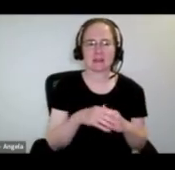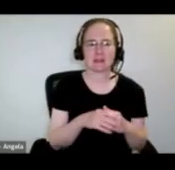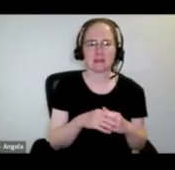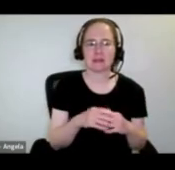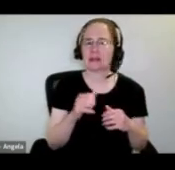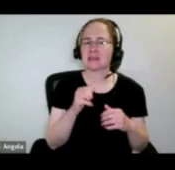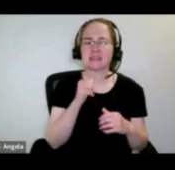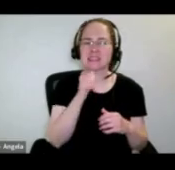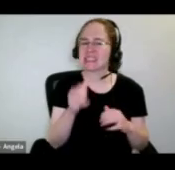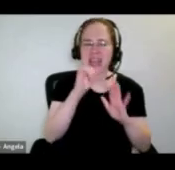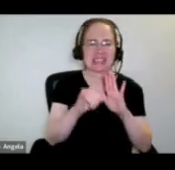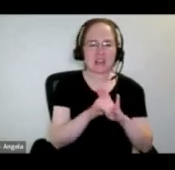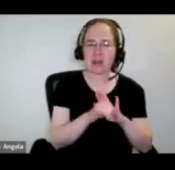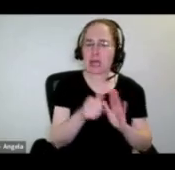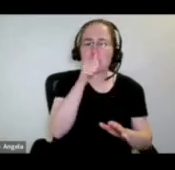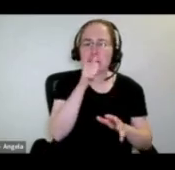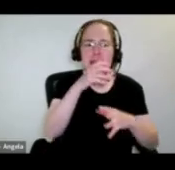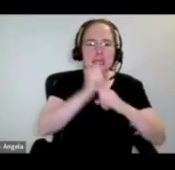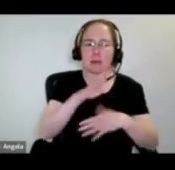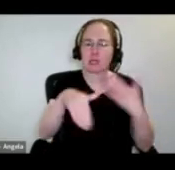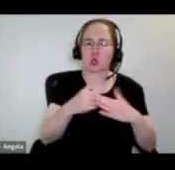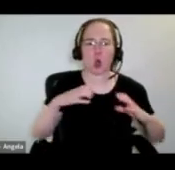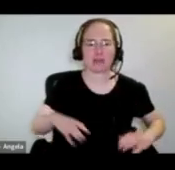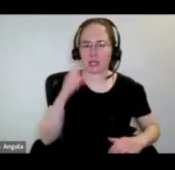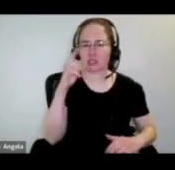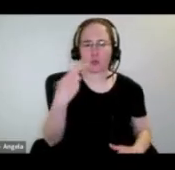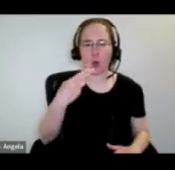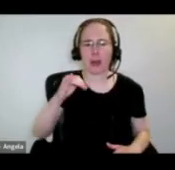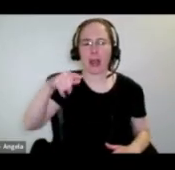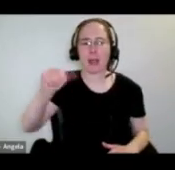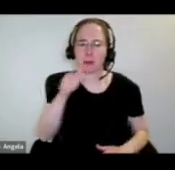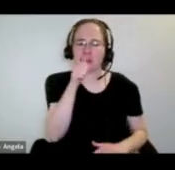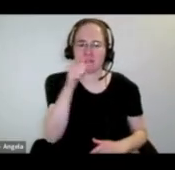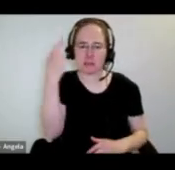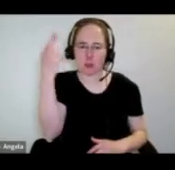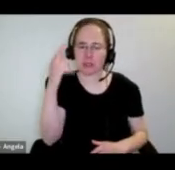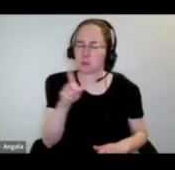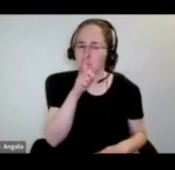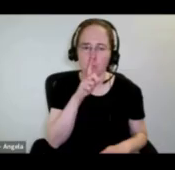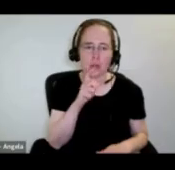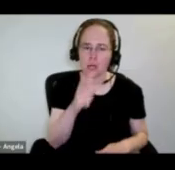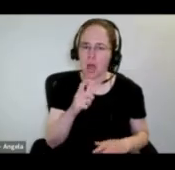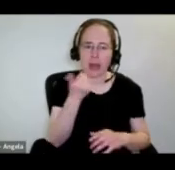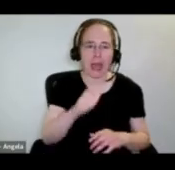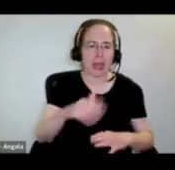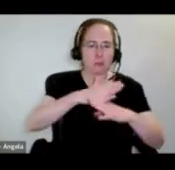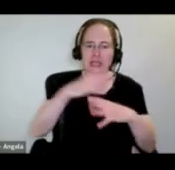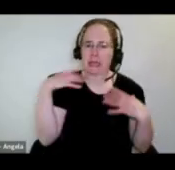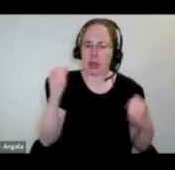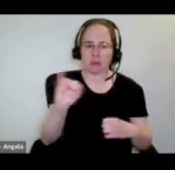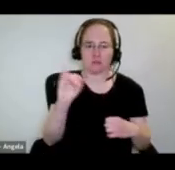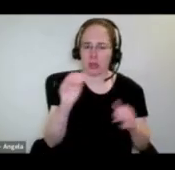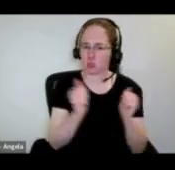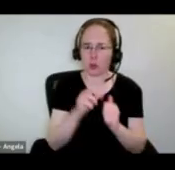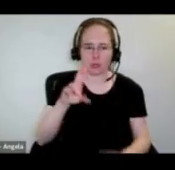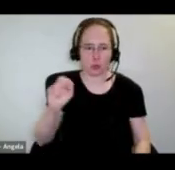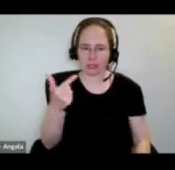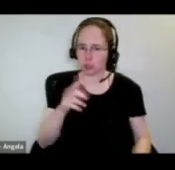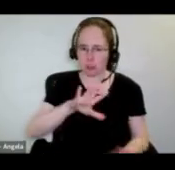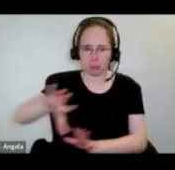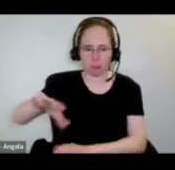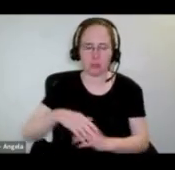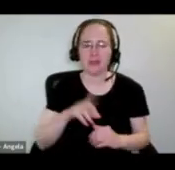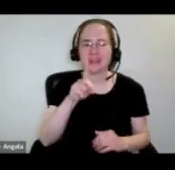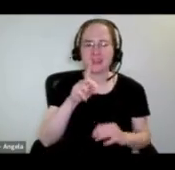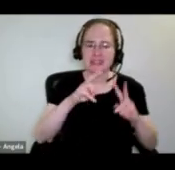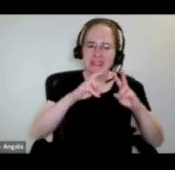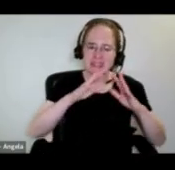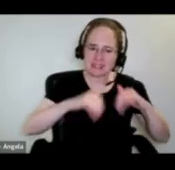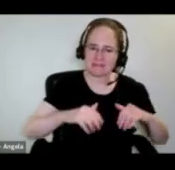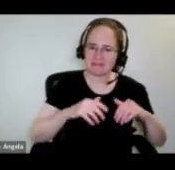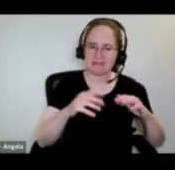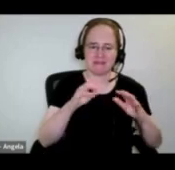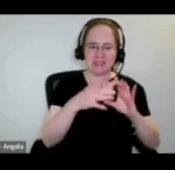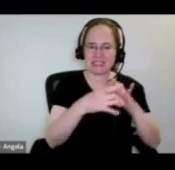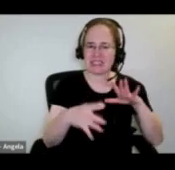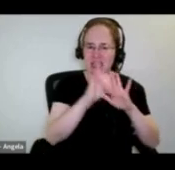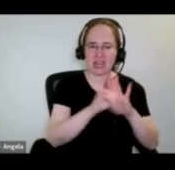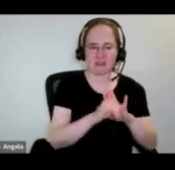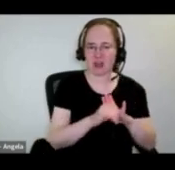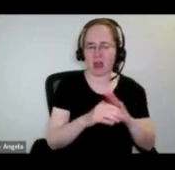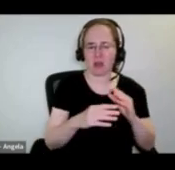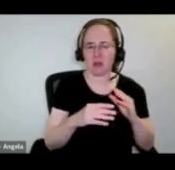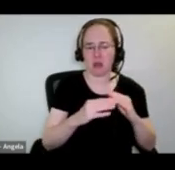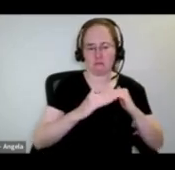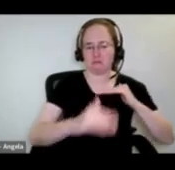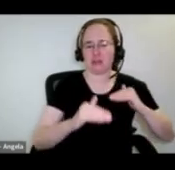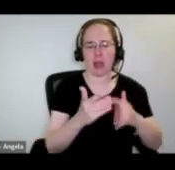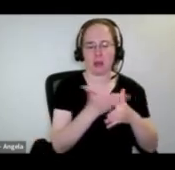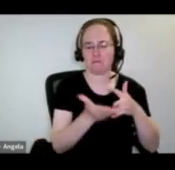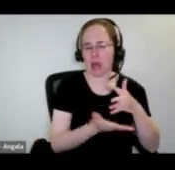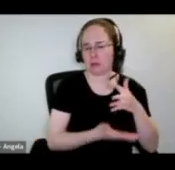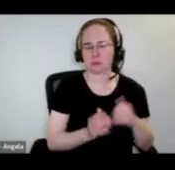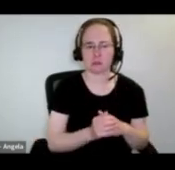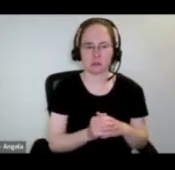David Watkins: portrayal of the state. The data set was de-identified and anonymized all clients for HIPAA privacy purposes, so we did not share any protected health information with UNG. They were, de-identified flat files.